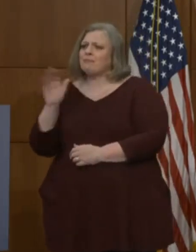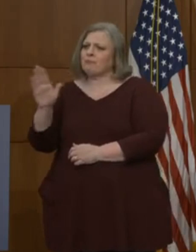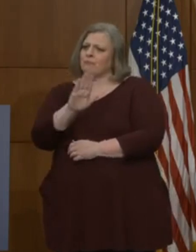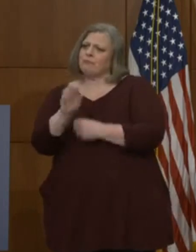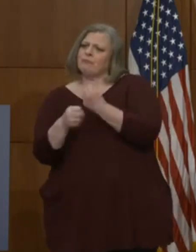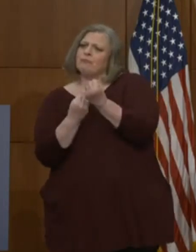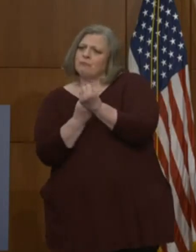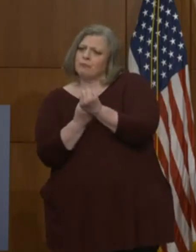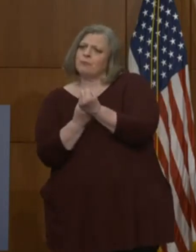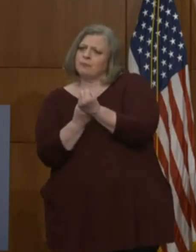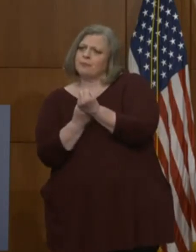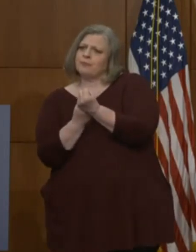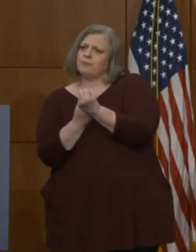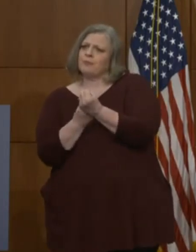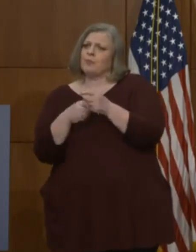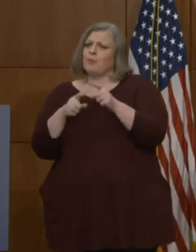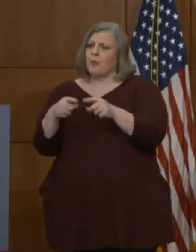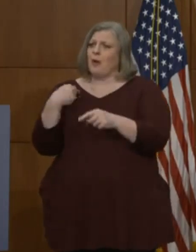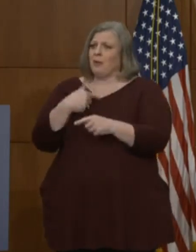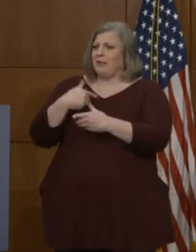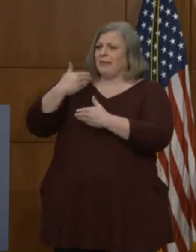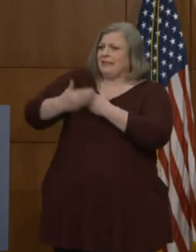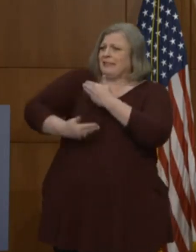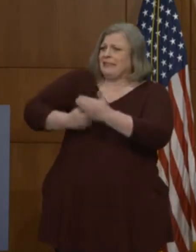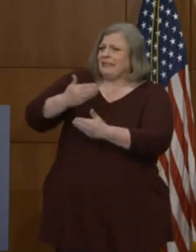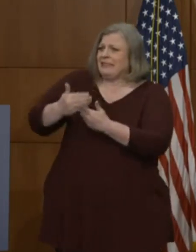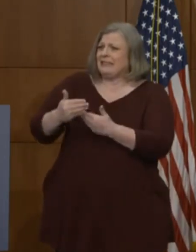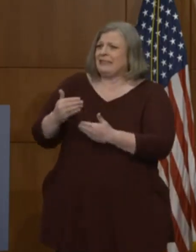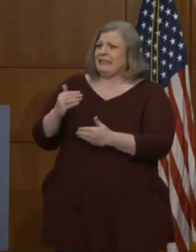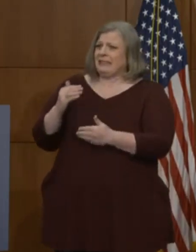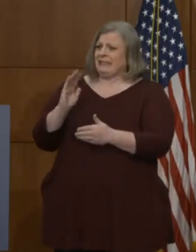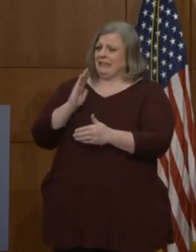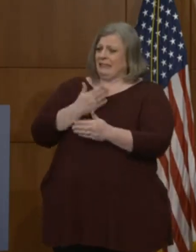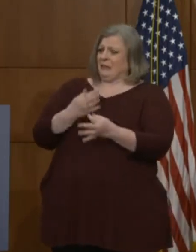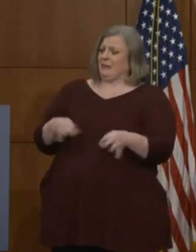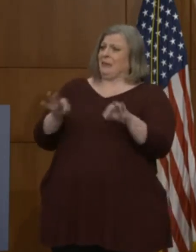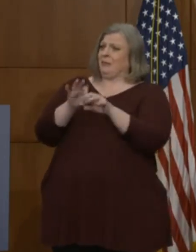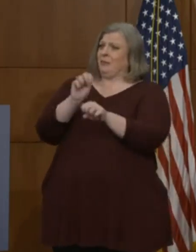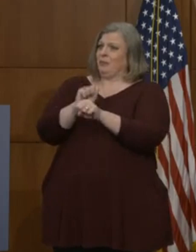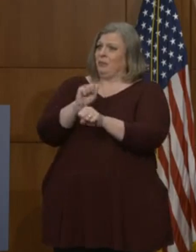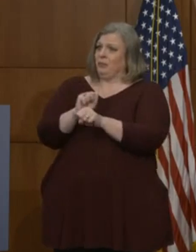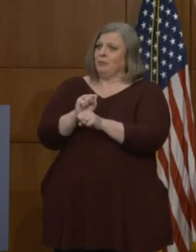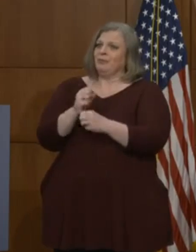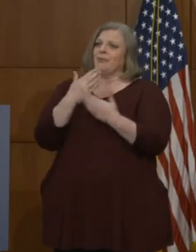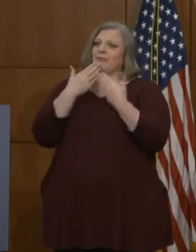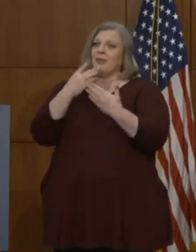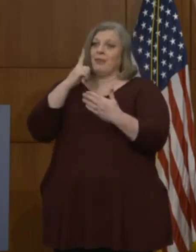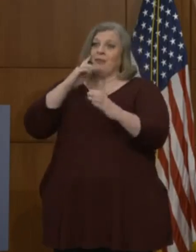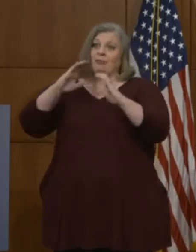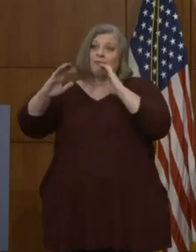WOULD LIKE TO THANK YOU ALL FOR YOUR PATIENCE AND YOUR SUPPORT. YOUR PATIENCE AND YOUR SUPPORT. AS WE CARRY OUT THIS IMPORTANT AS WE CARRY OUT THIS IMPORTANT WORK AND ALSO THANK YOU FOR